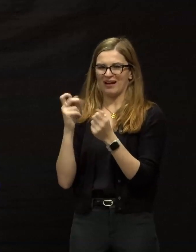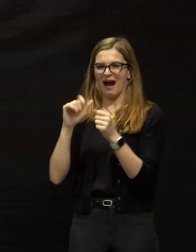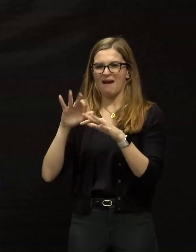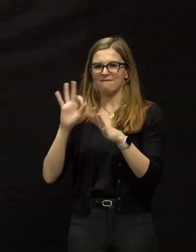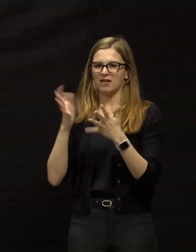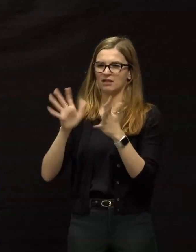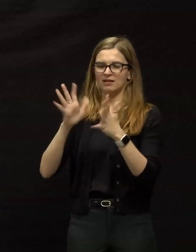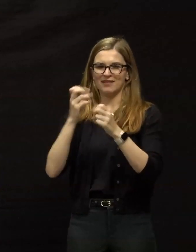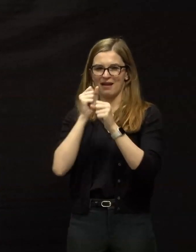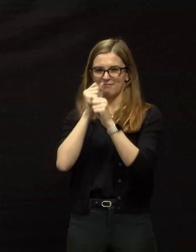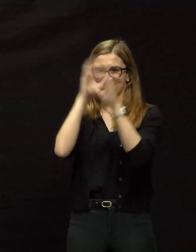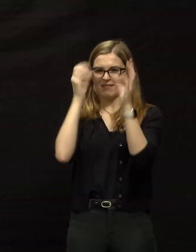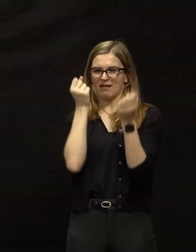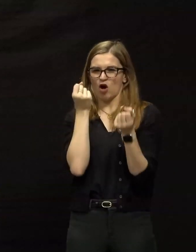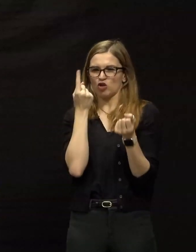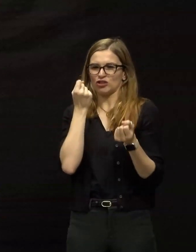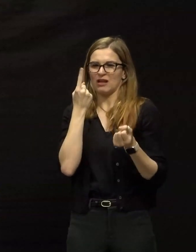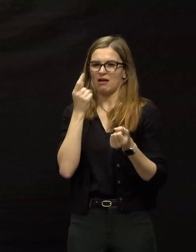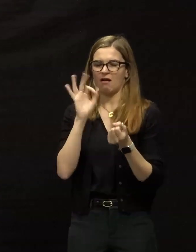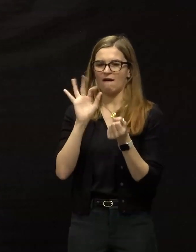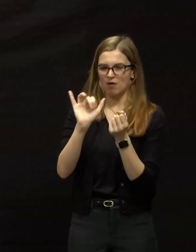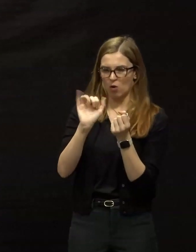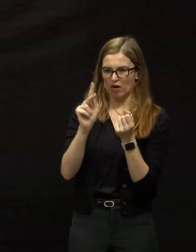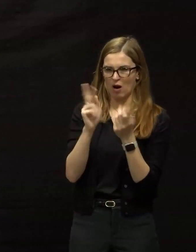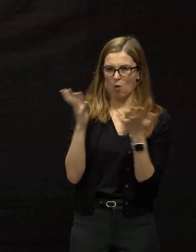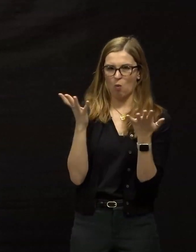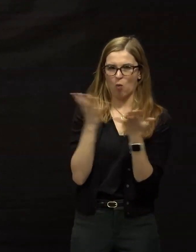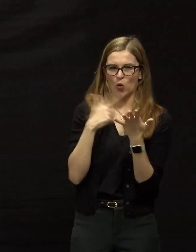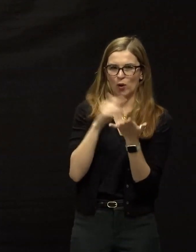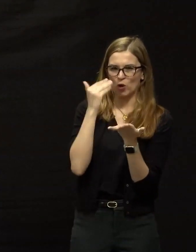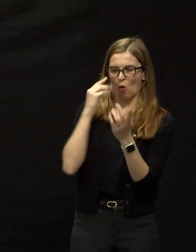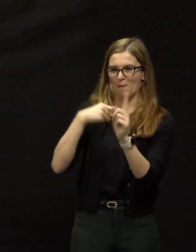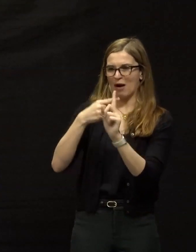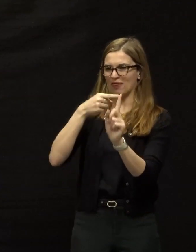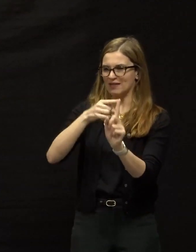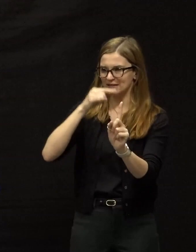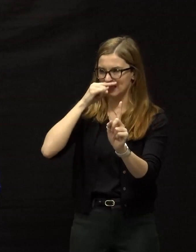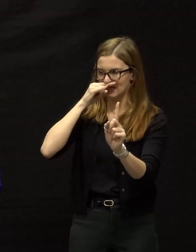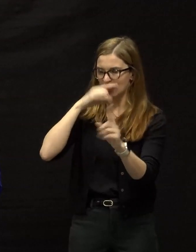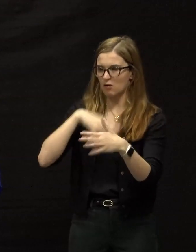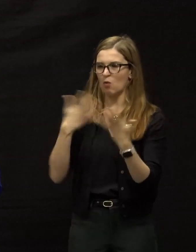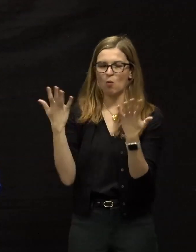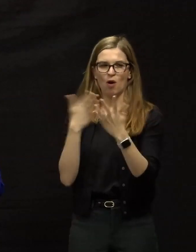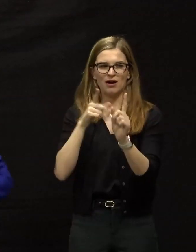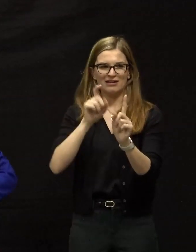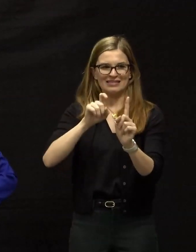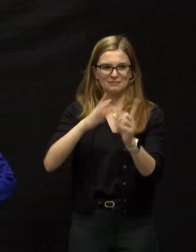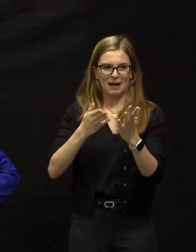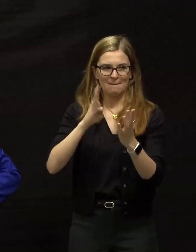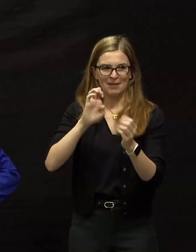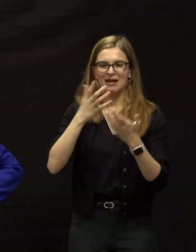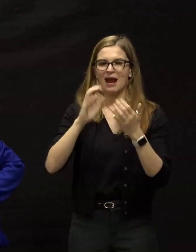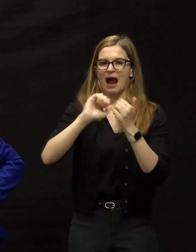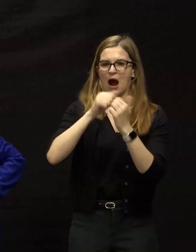So that type of information that we kind of get a full picture of what we know about this particular kid,